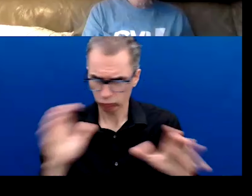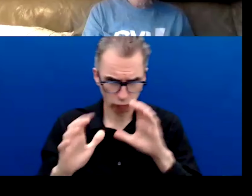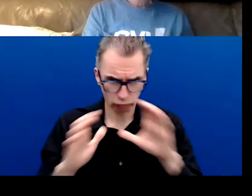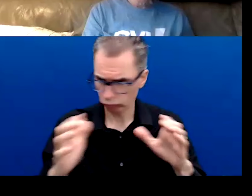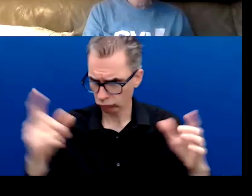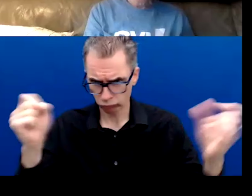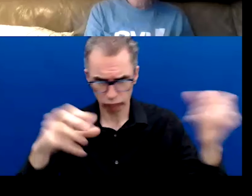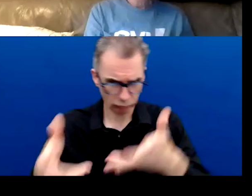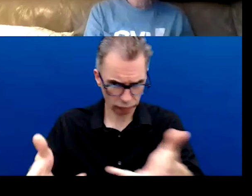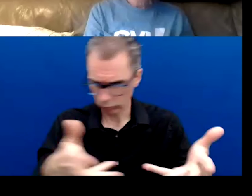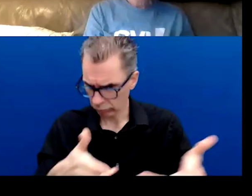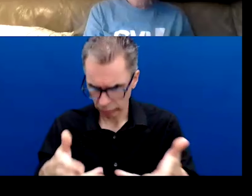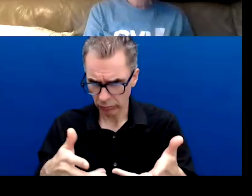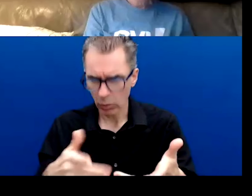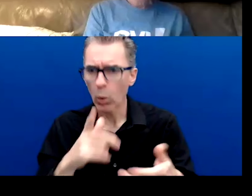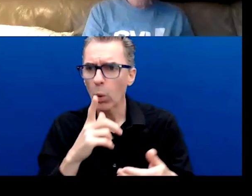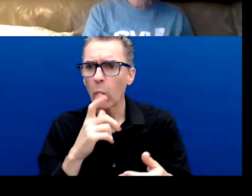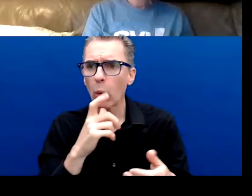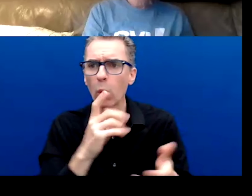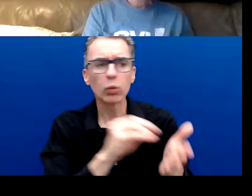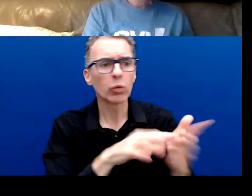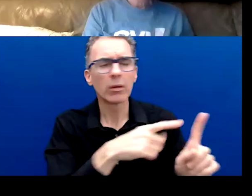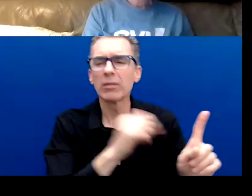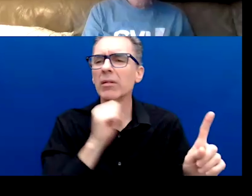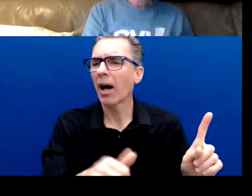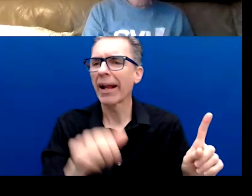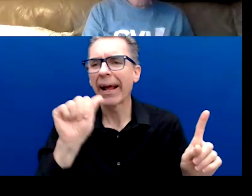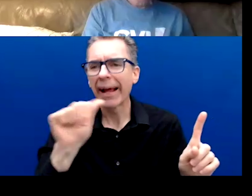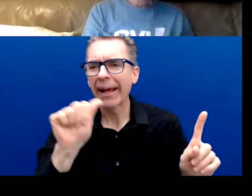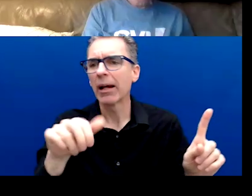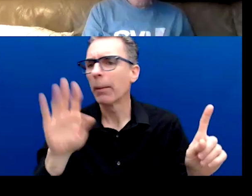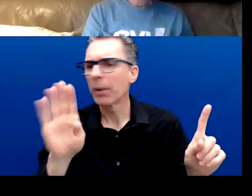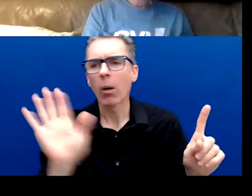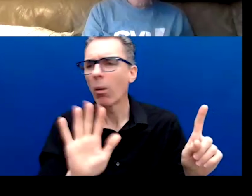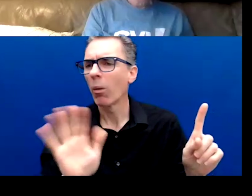the students that are not your A student or your B student that are teeter